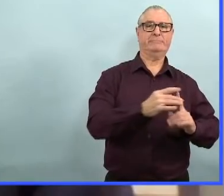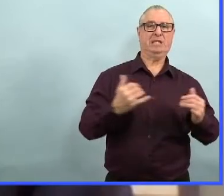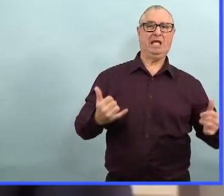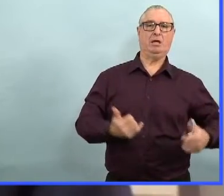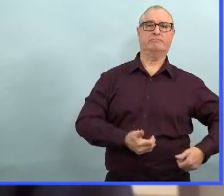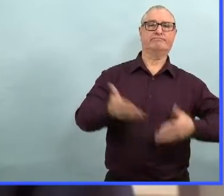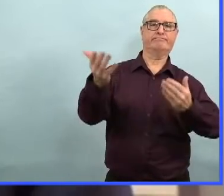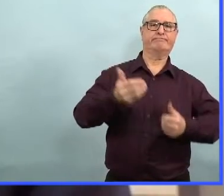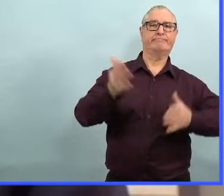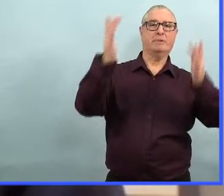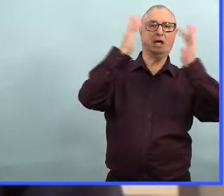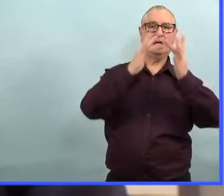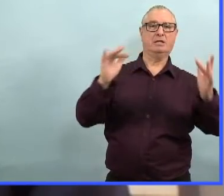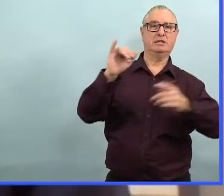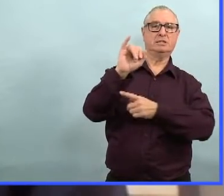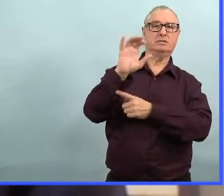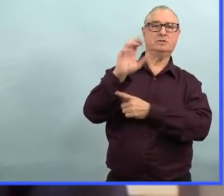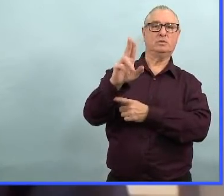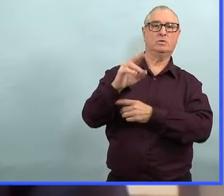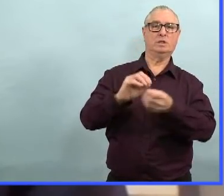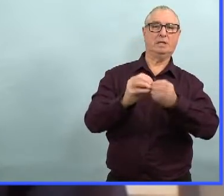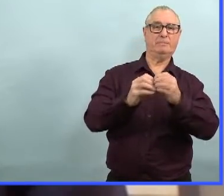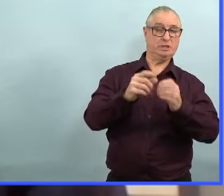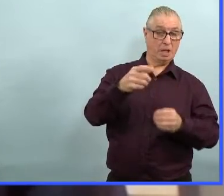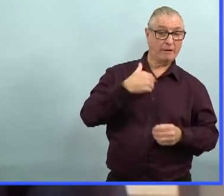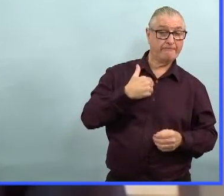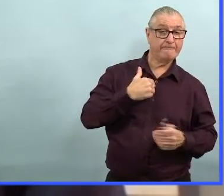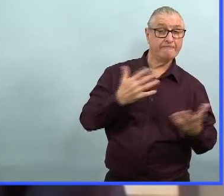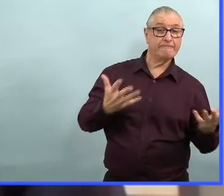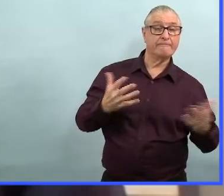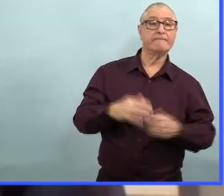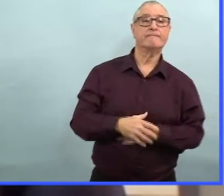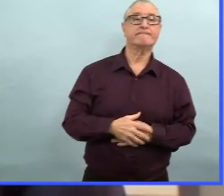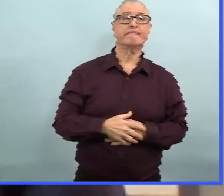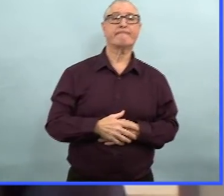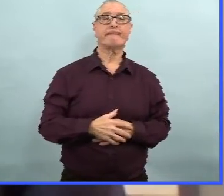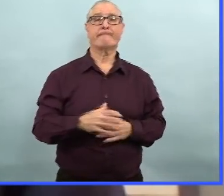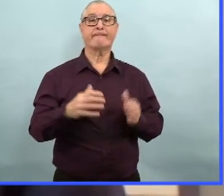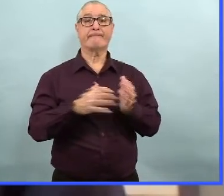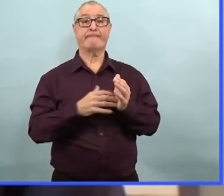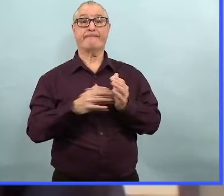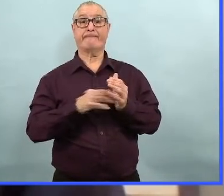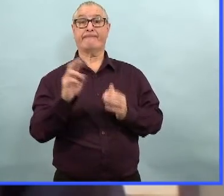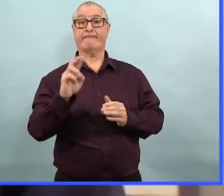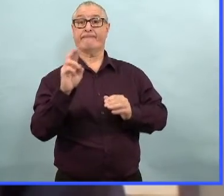they don't have details on those numbers but but we haven't seen a significant spike in